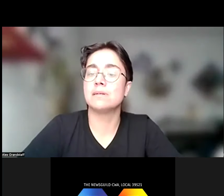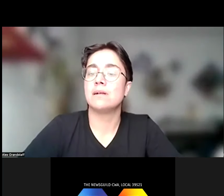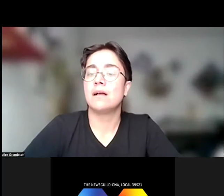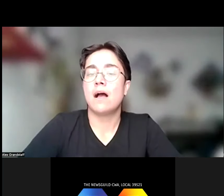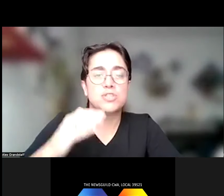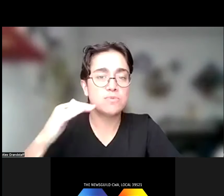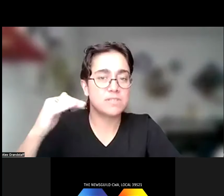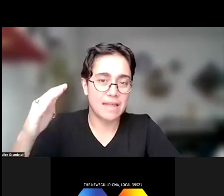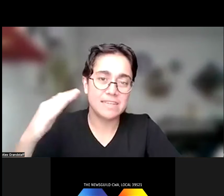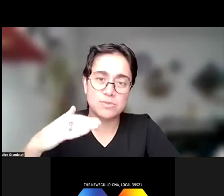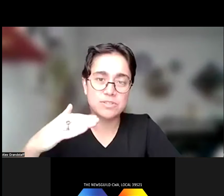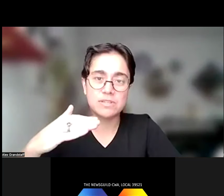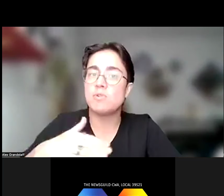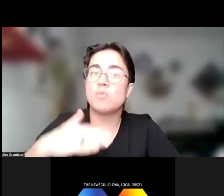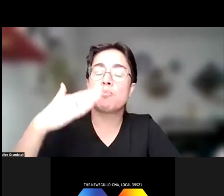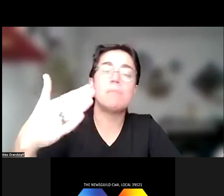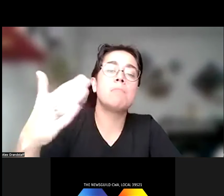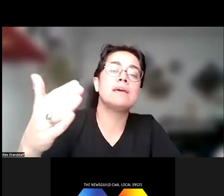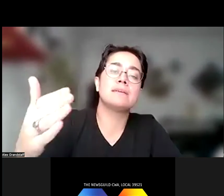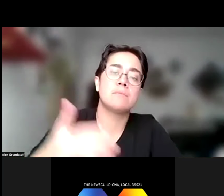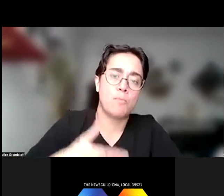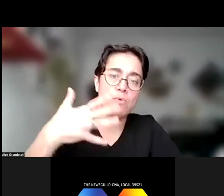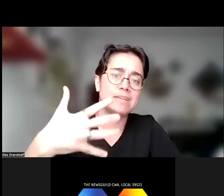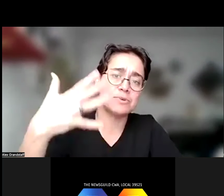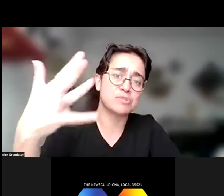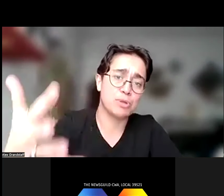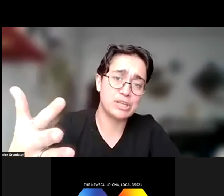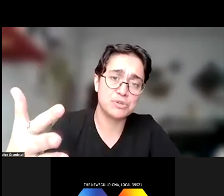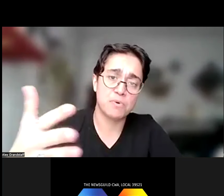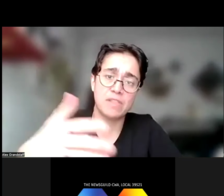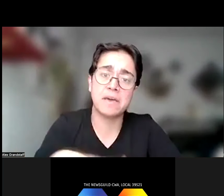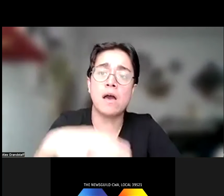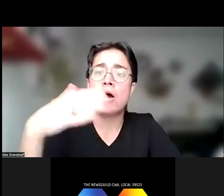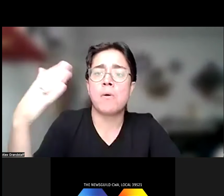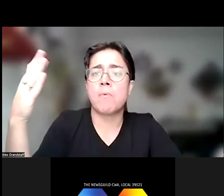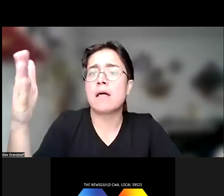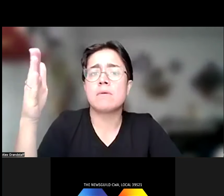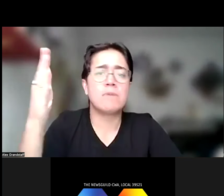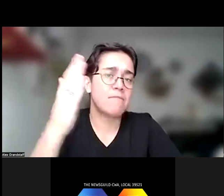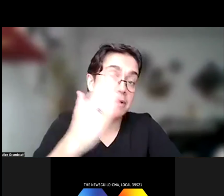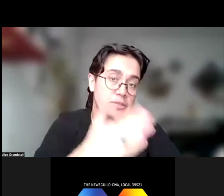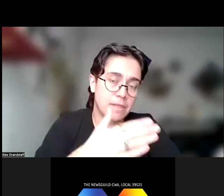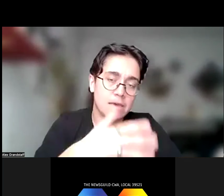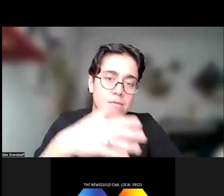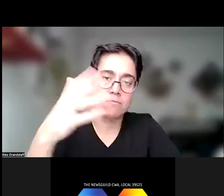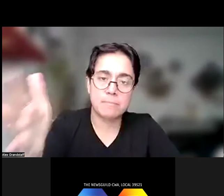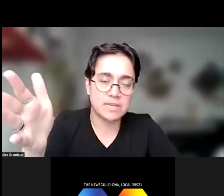have that conversation - because the staffers of representatives will probably be open with you , to a certain level, and expand to you